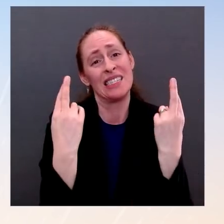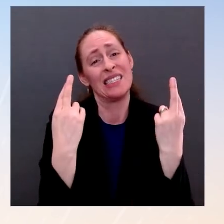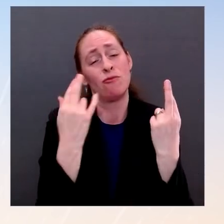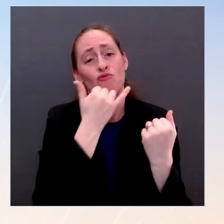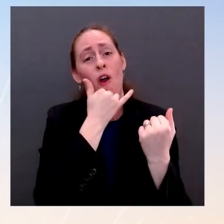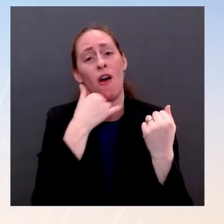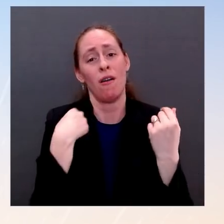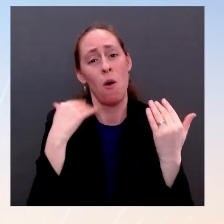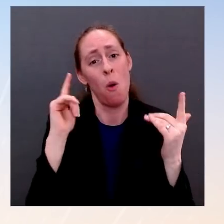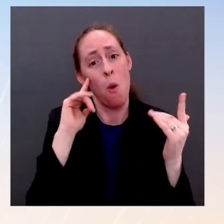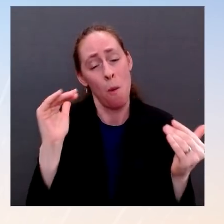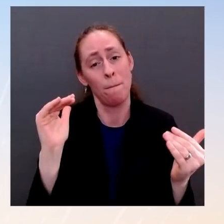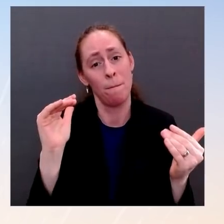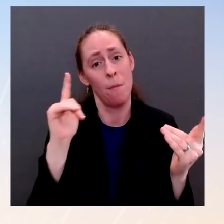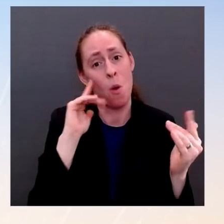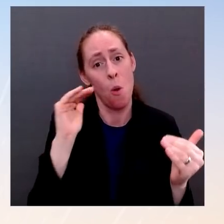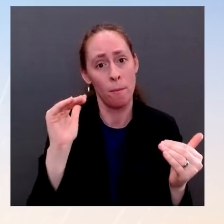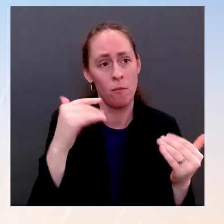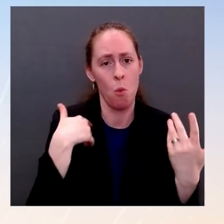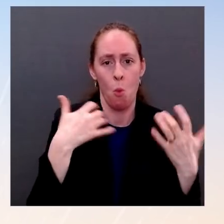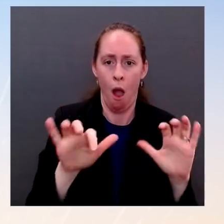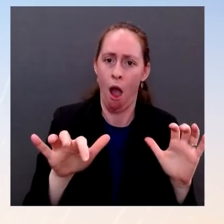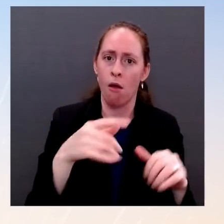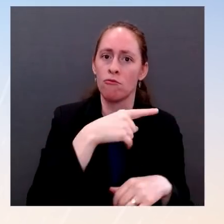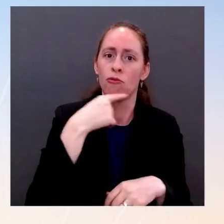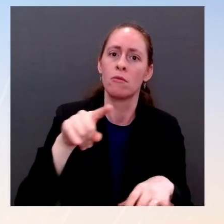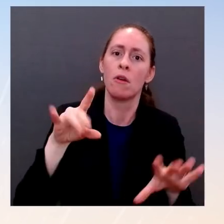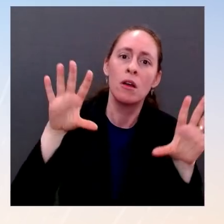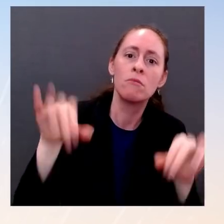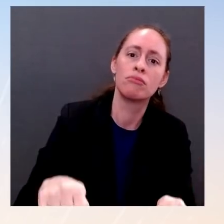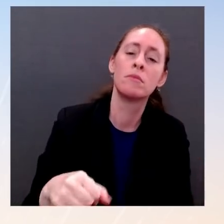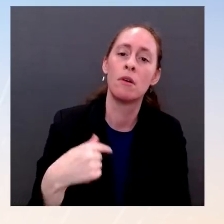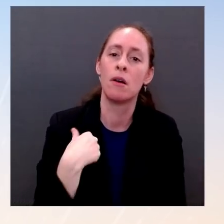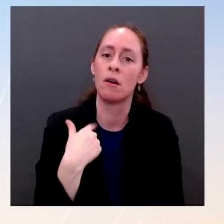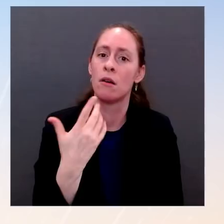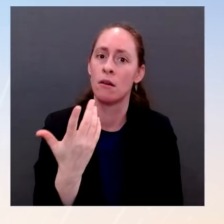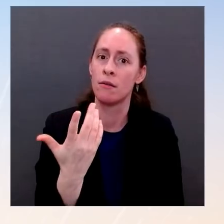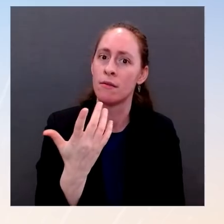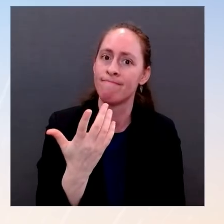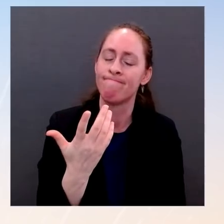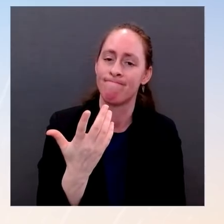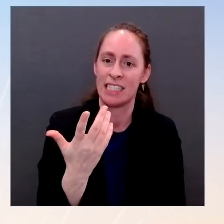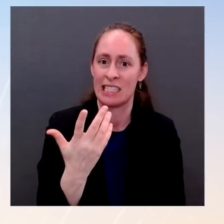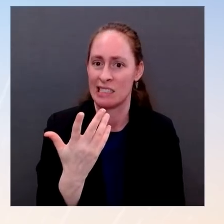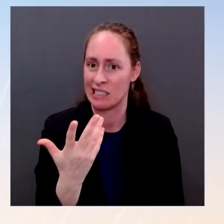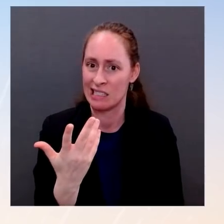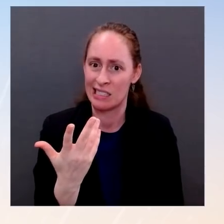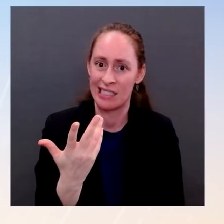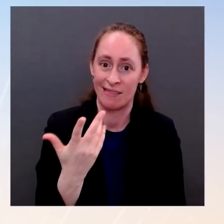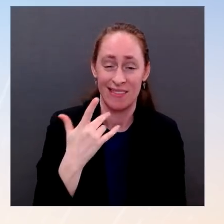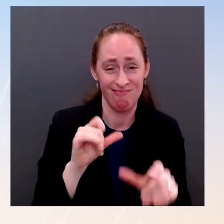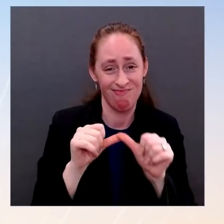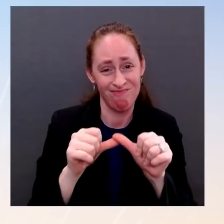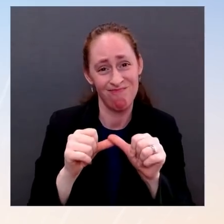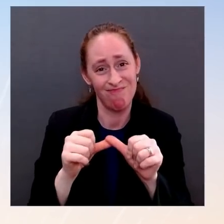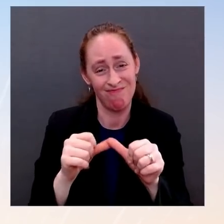But at the same time, what's the alternative? Us not to say we'll -- we will agree to diplomacy or diplomatic opportunities? The Press: Have